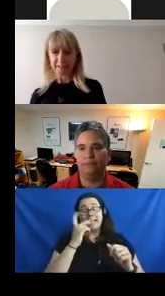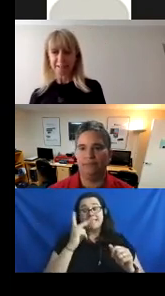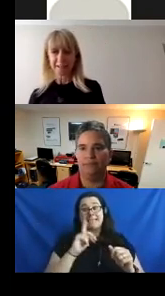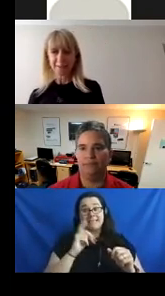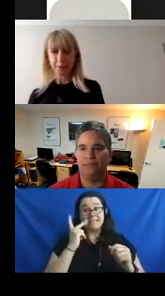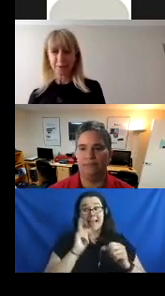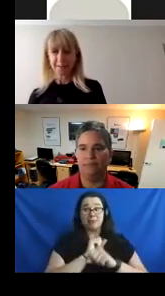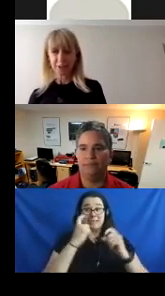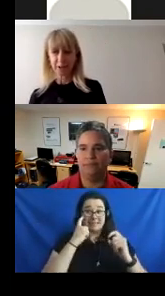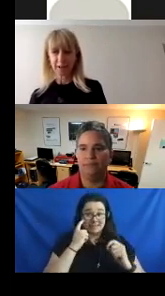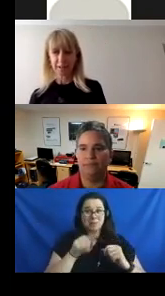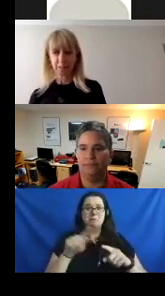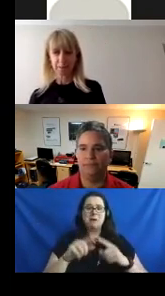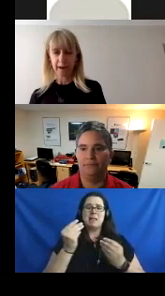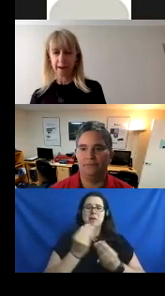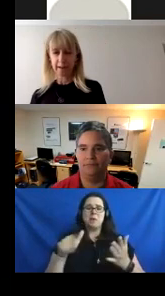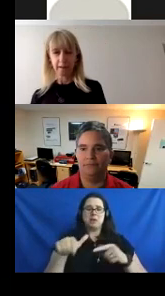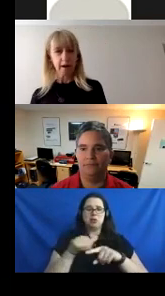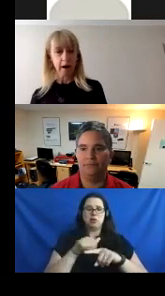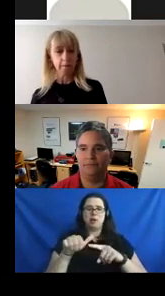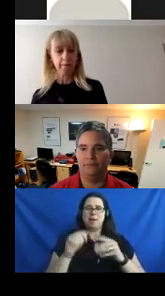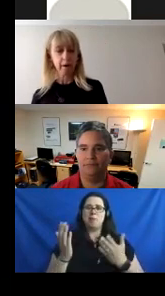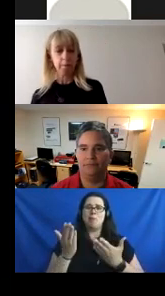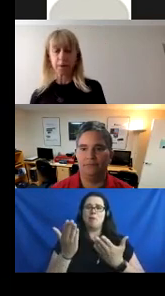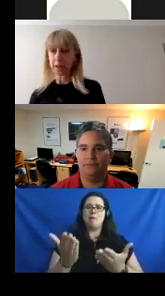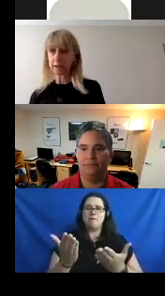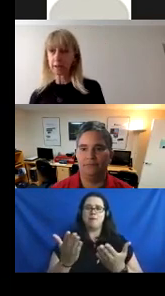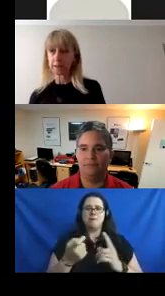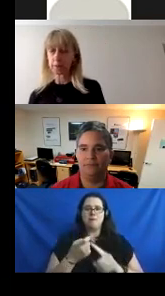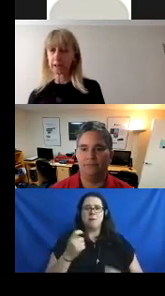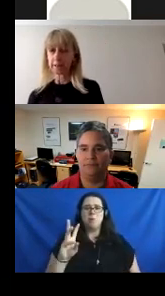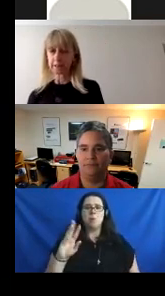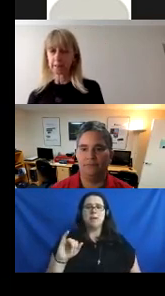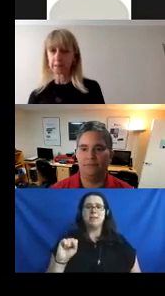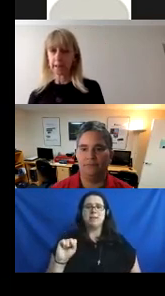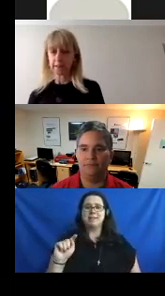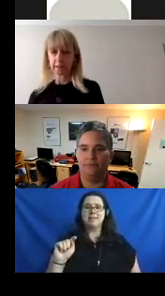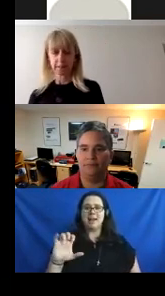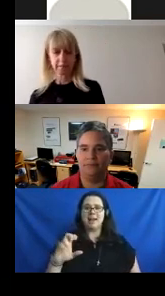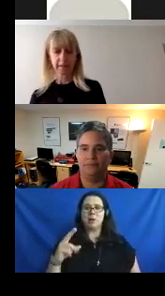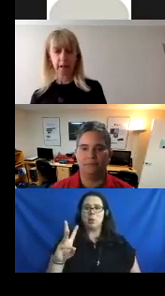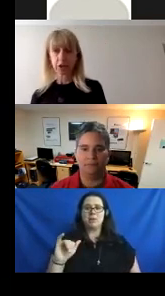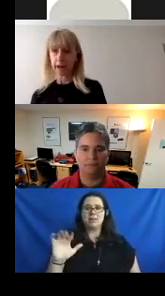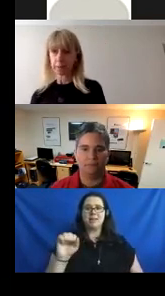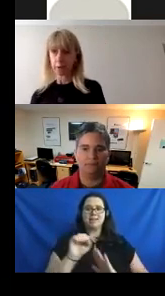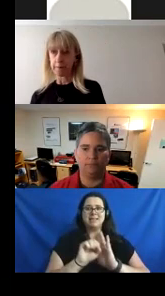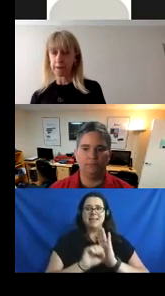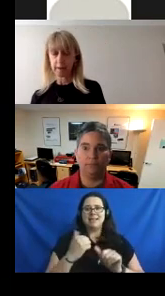YOU, BUT JUST LETTING YOU KNOW THAT THIS TRAINING IS PROVIDED FROM WisTECH, WISCONSIN STATE ASSISTIVE TECHNOLOGY PROGRAM